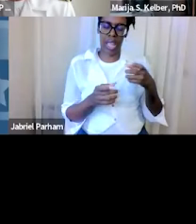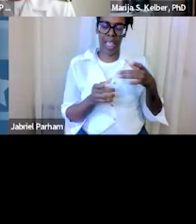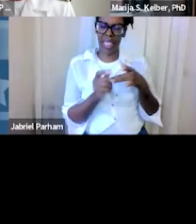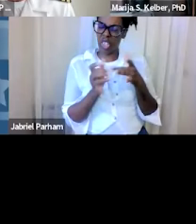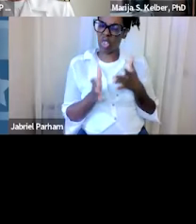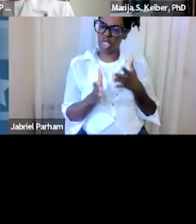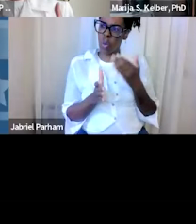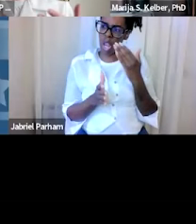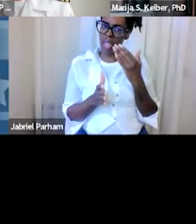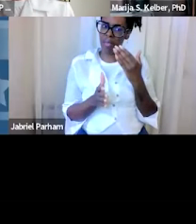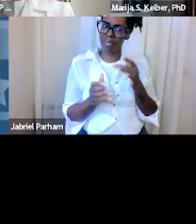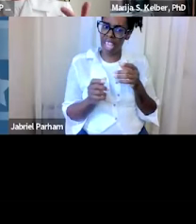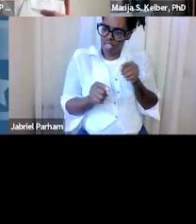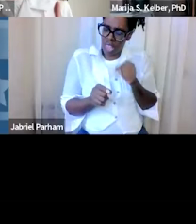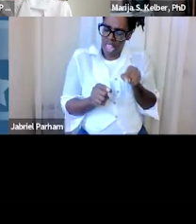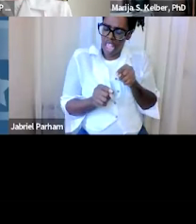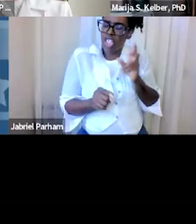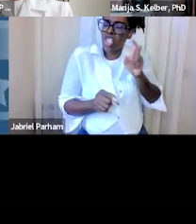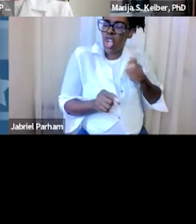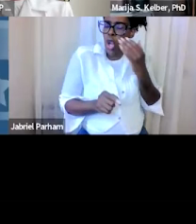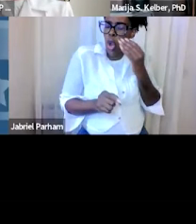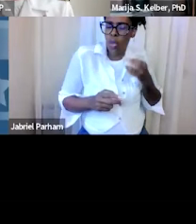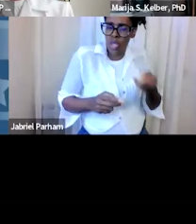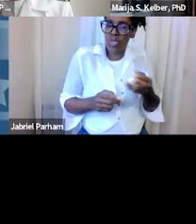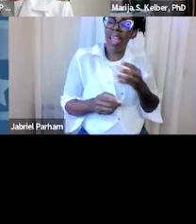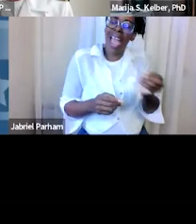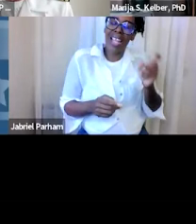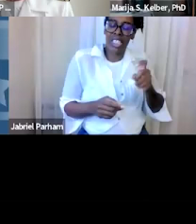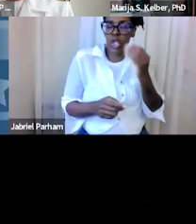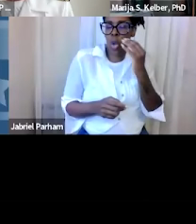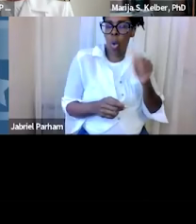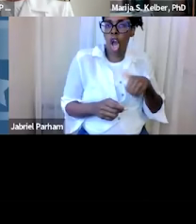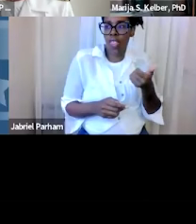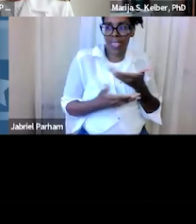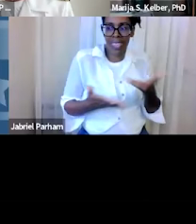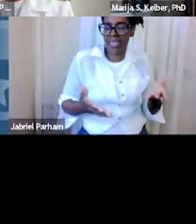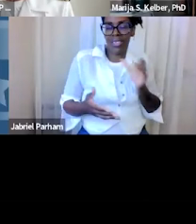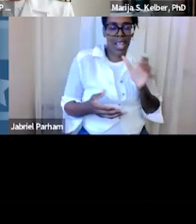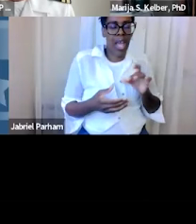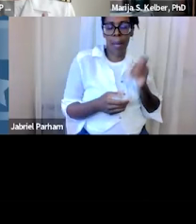to know about all the resources that are available, but they also have to know many, many other things that are not behavioral health or mental health specific.